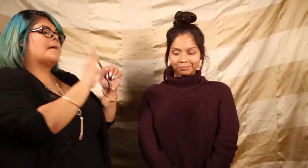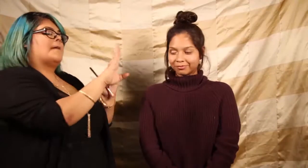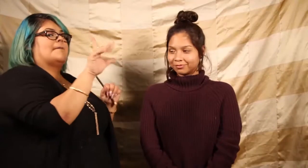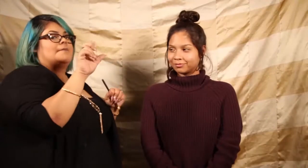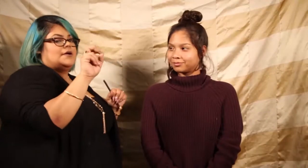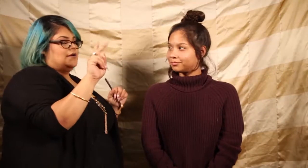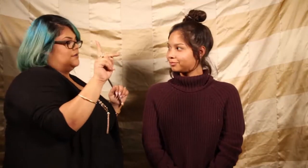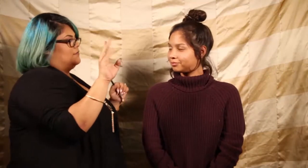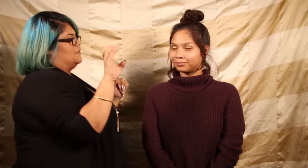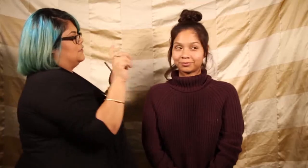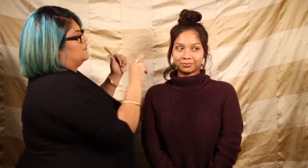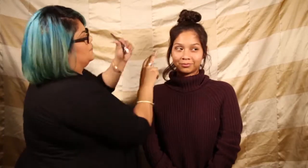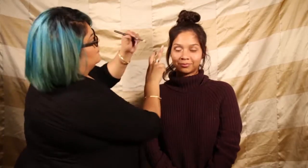more blend..blend..